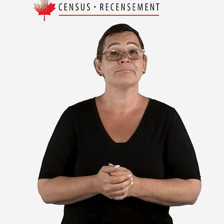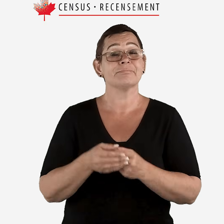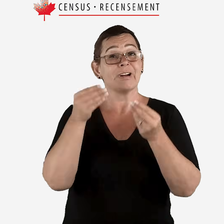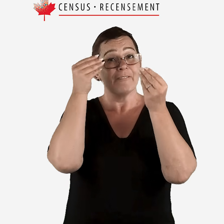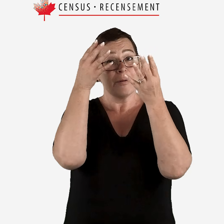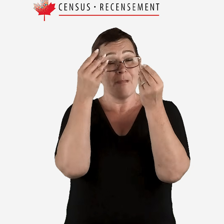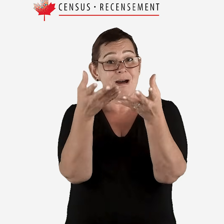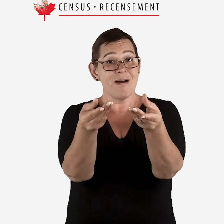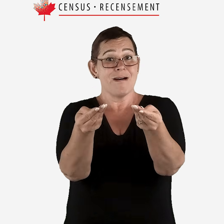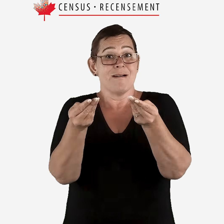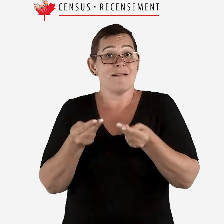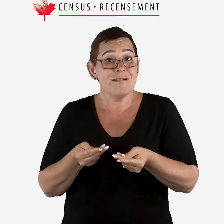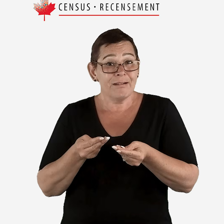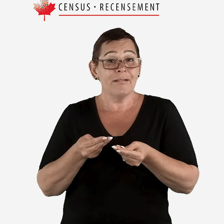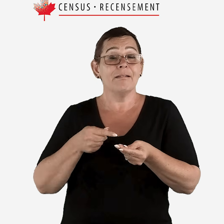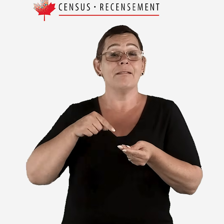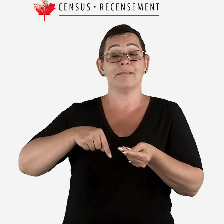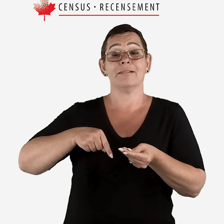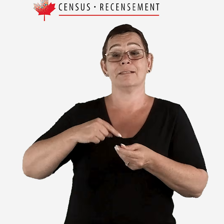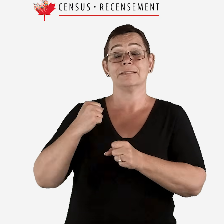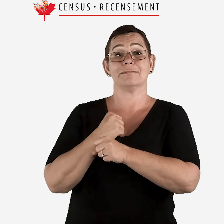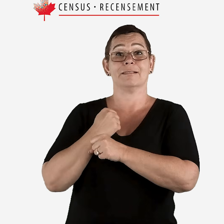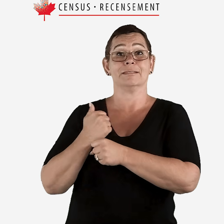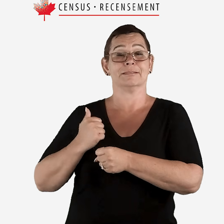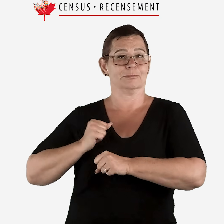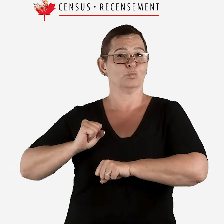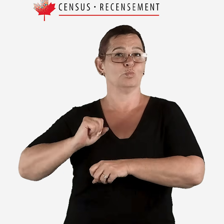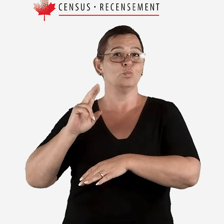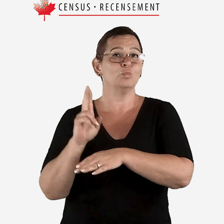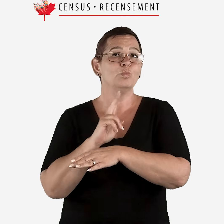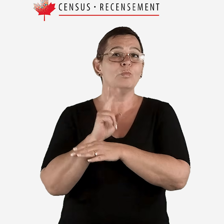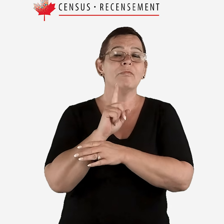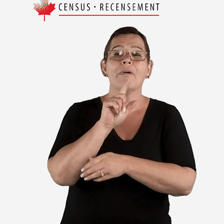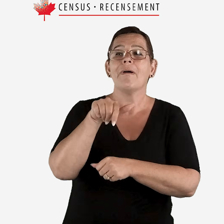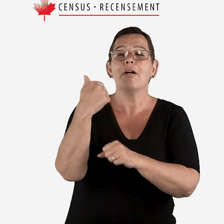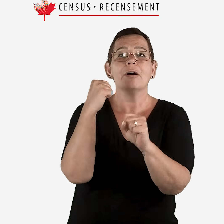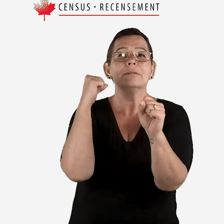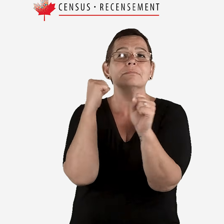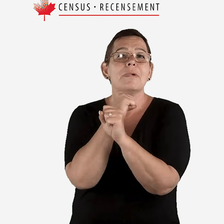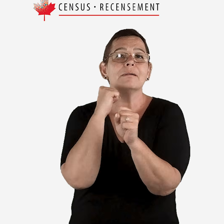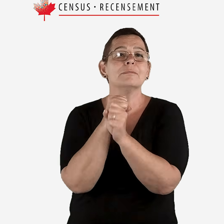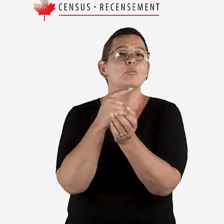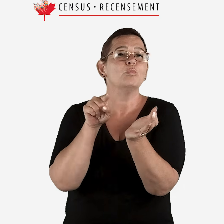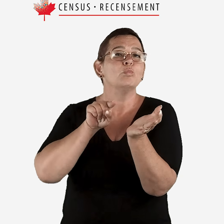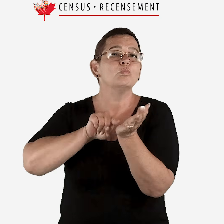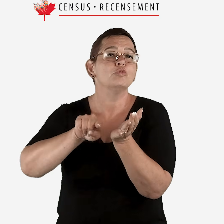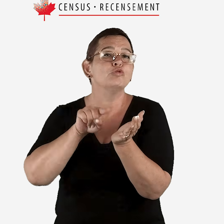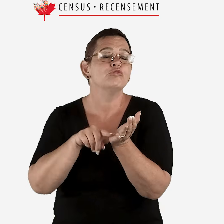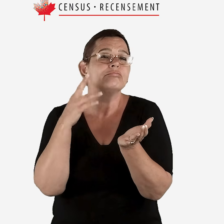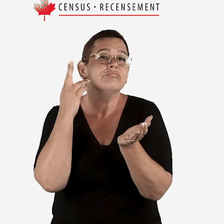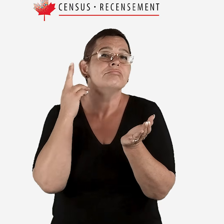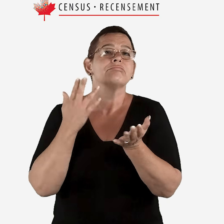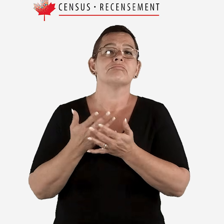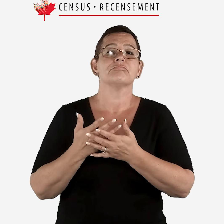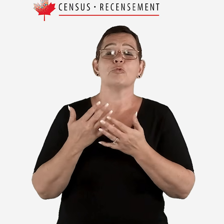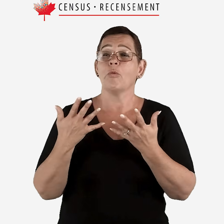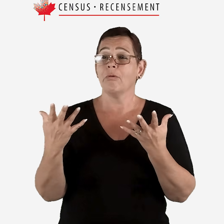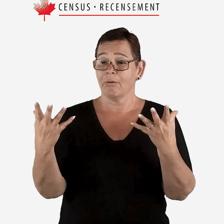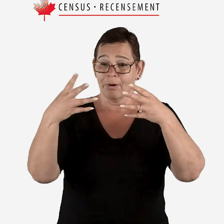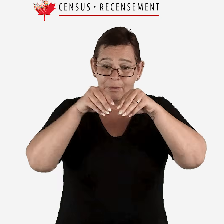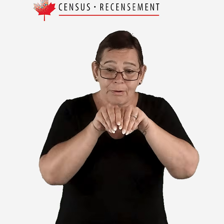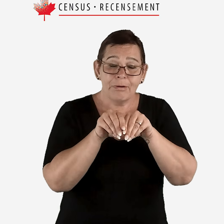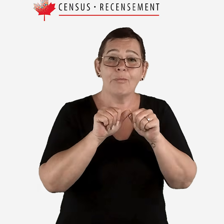The information you provide may be used by Statistics Canada for other statistical and research purposes or may be combined